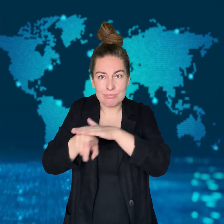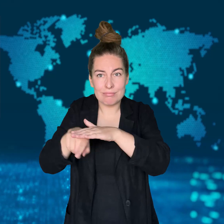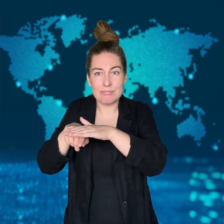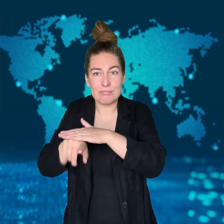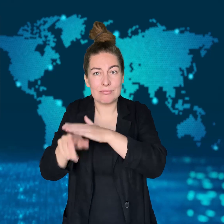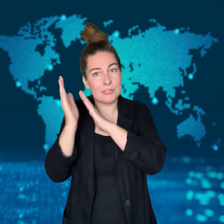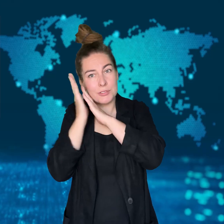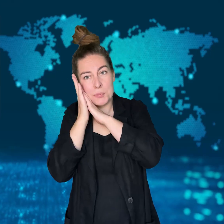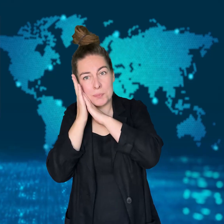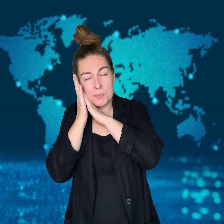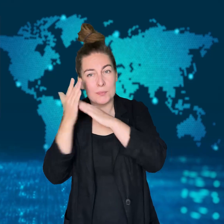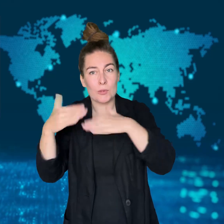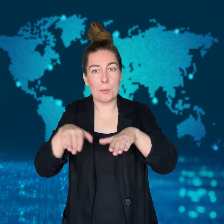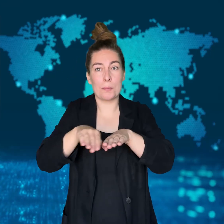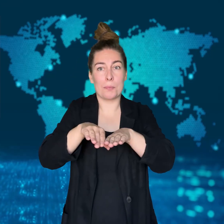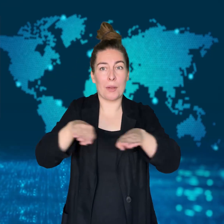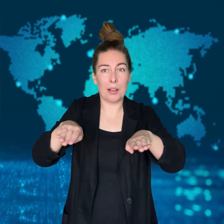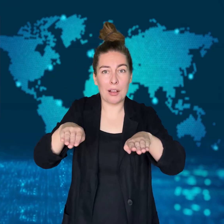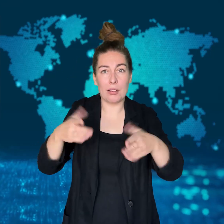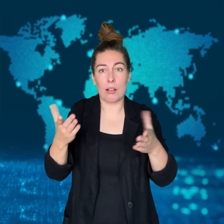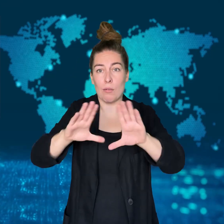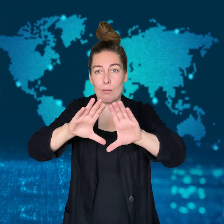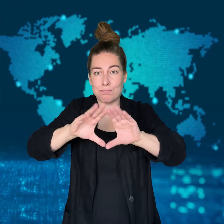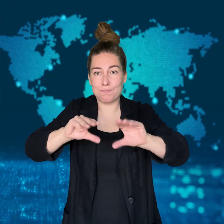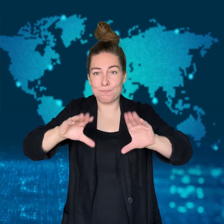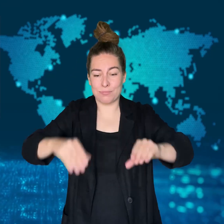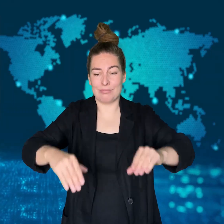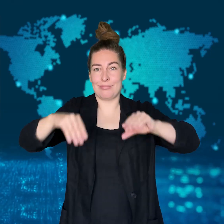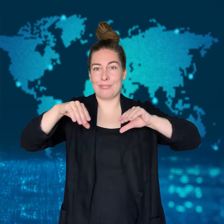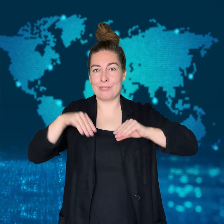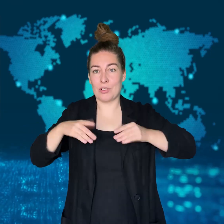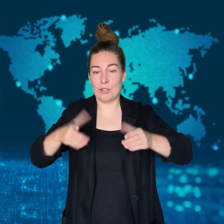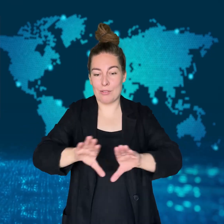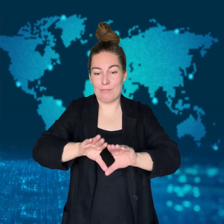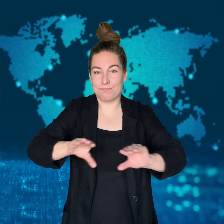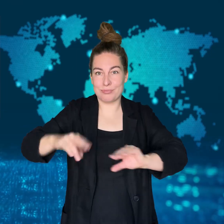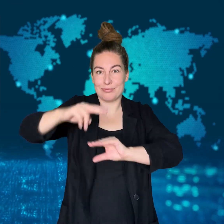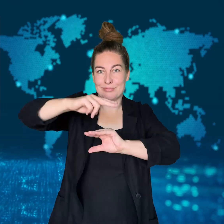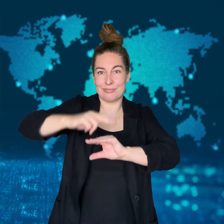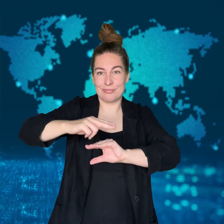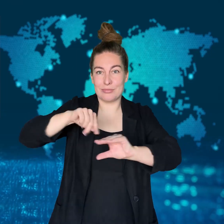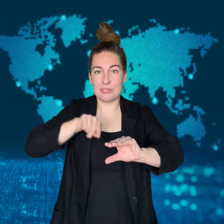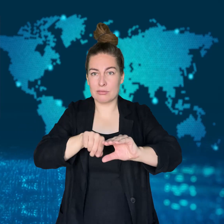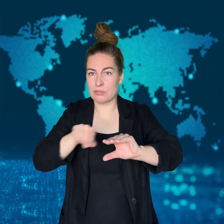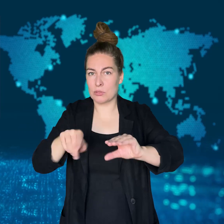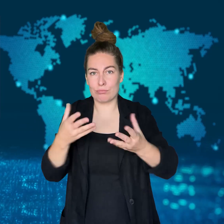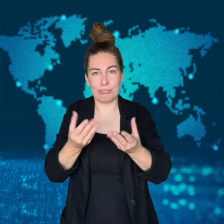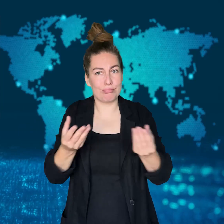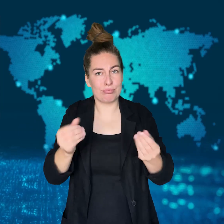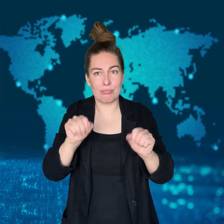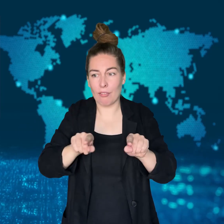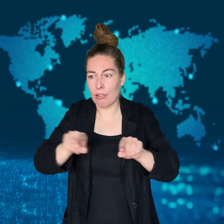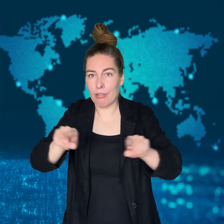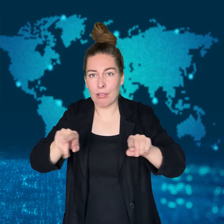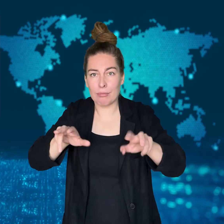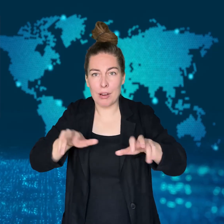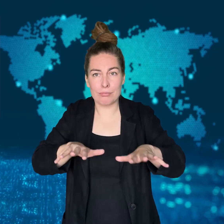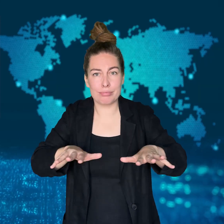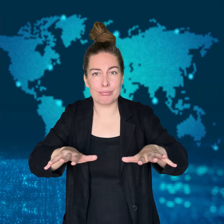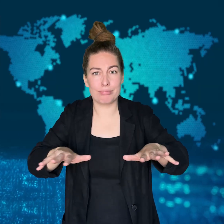They can hide under the bed, on the mattress, or between the mattress and the bed's frame.